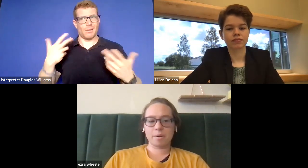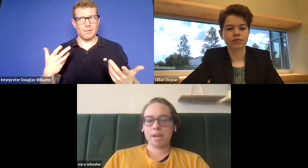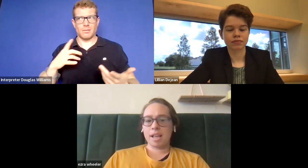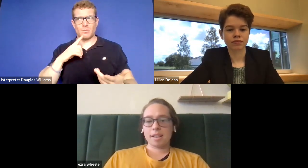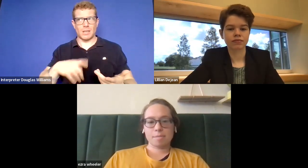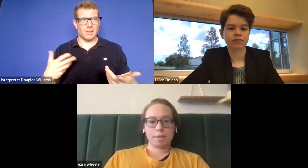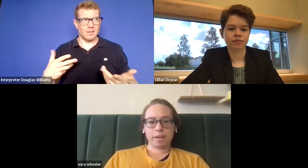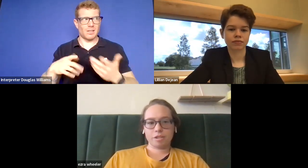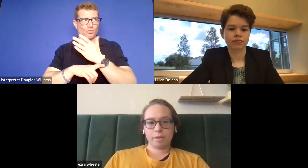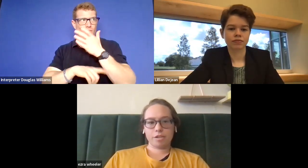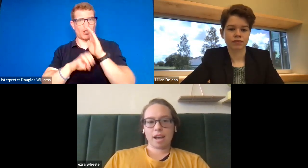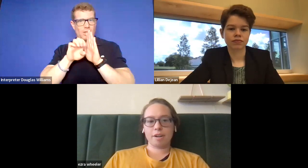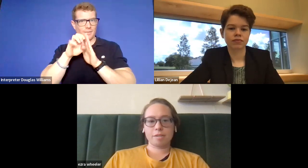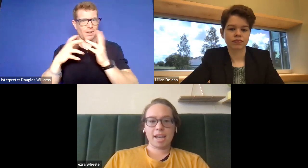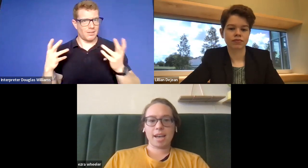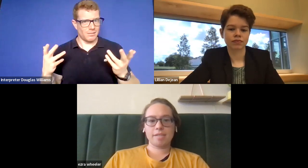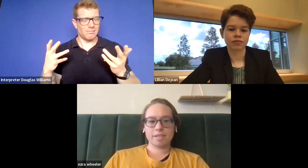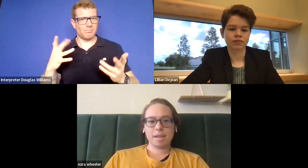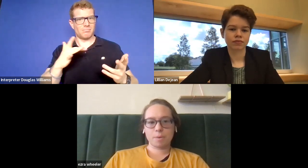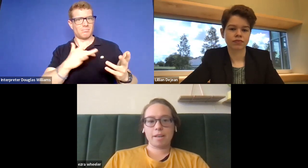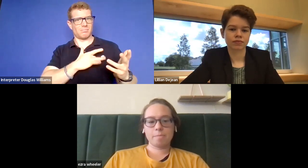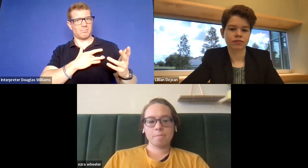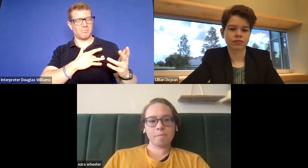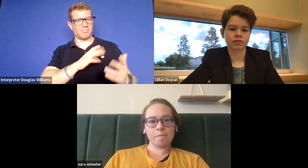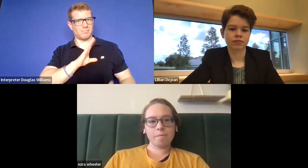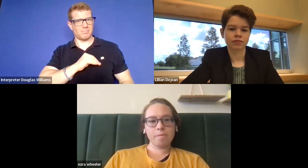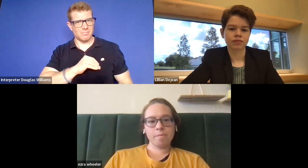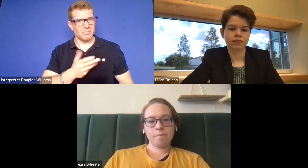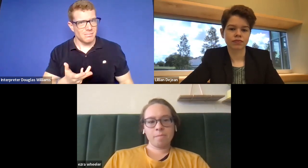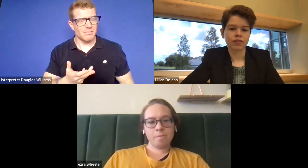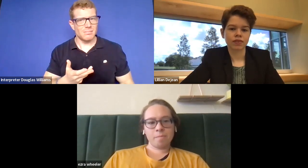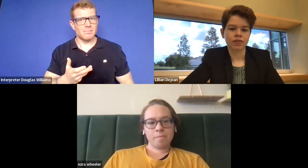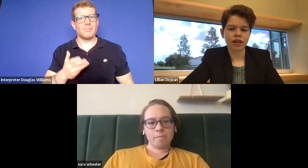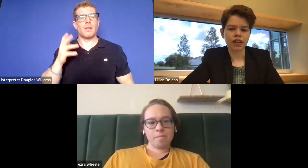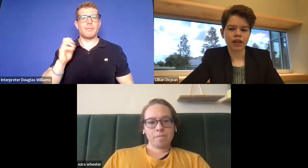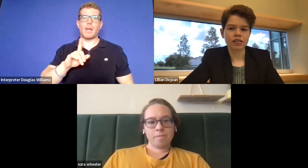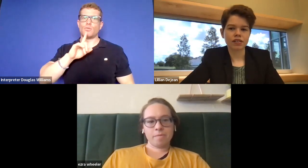And so that's been a really real driver for my activeism as well.